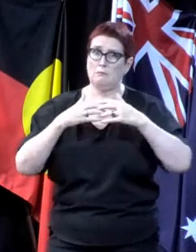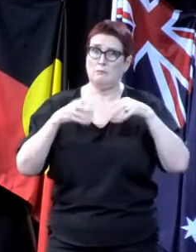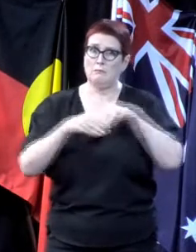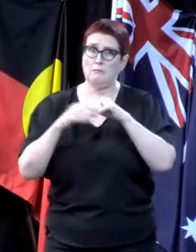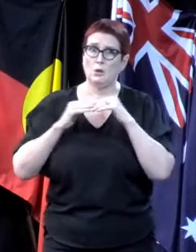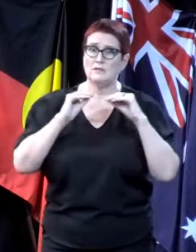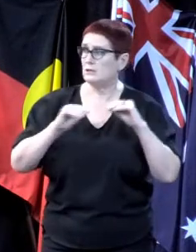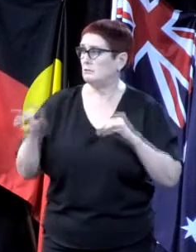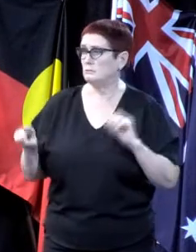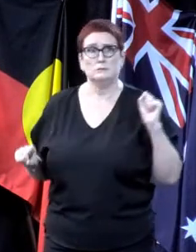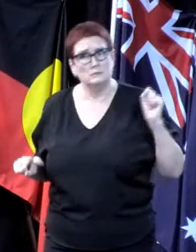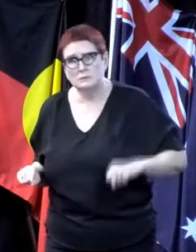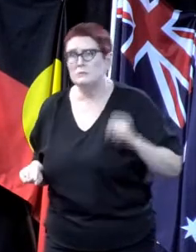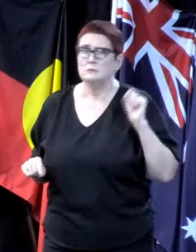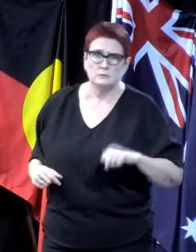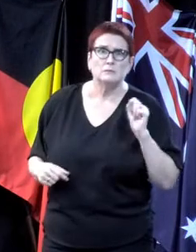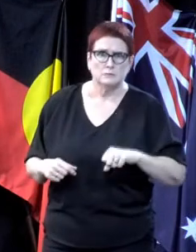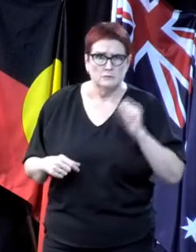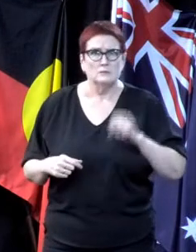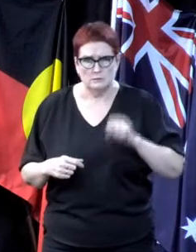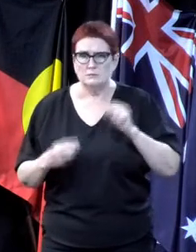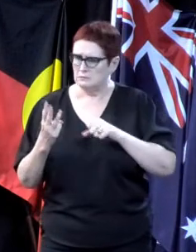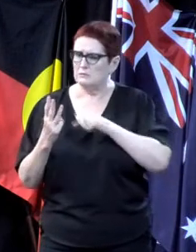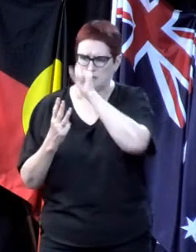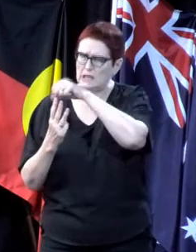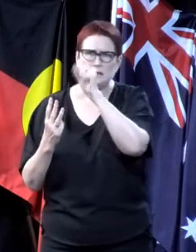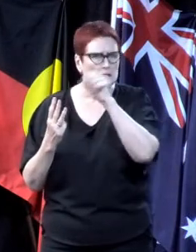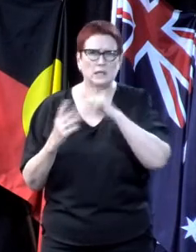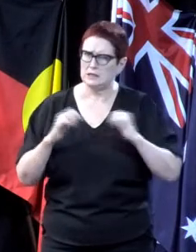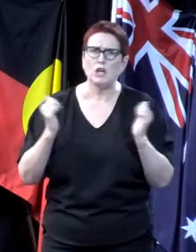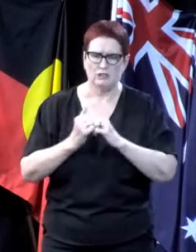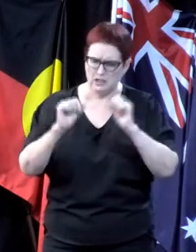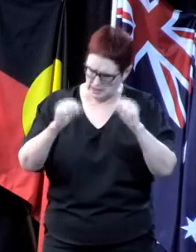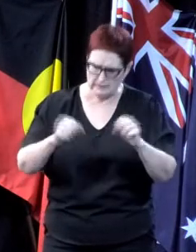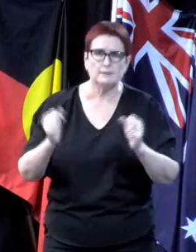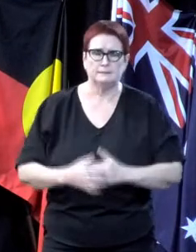Absolutely, yes. Absolutely. Yes. MS KAUPPILA: Yes. OK.